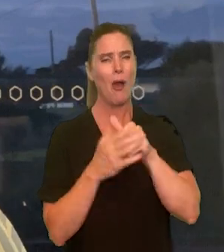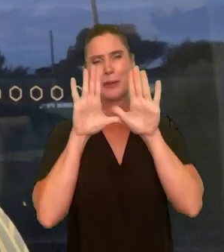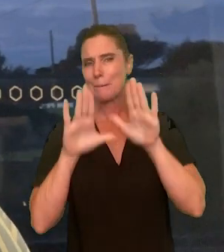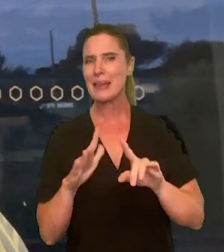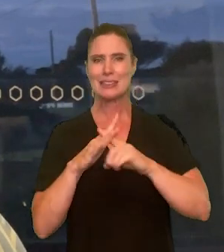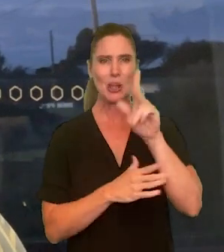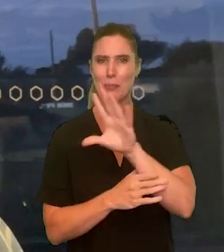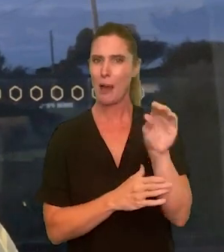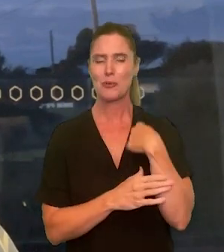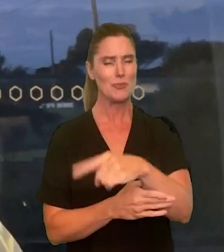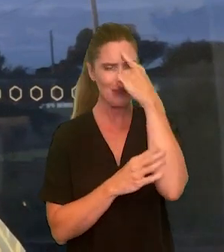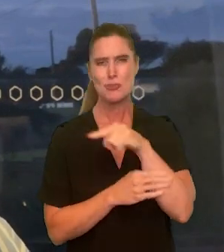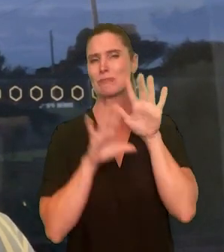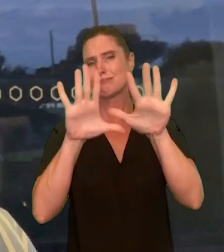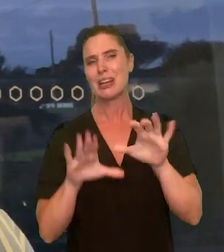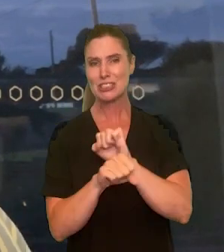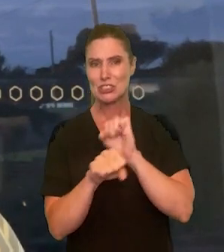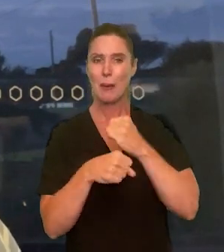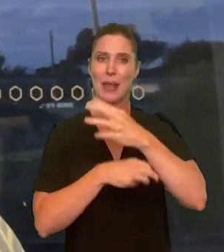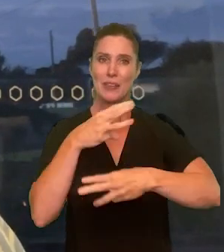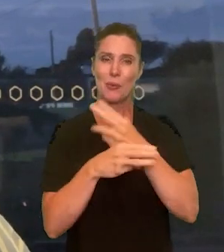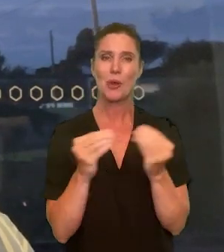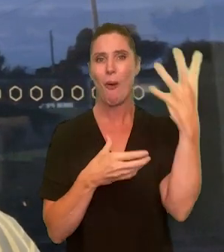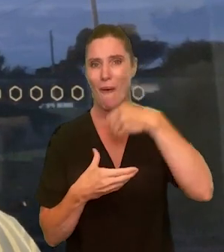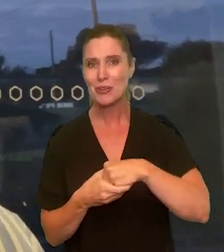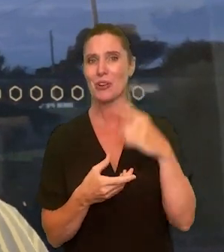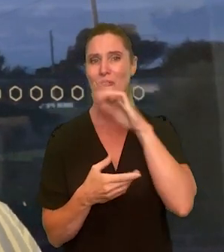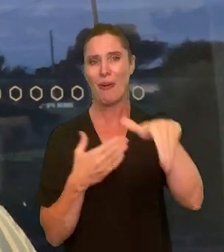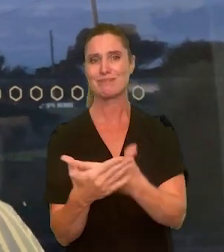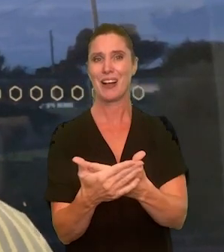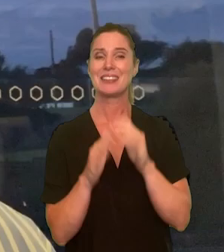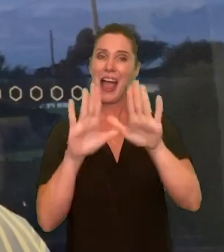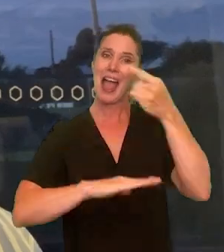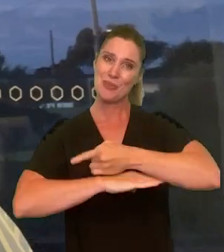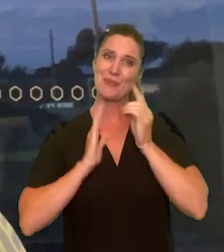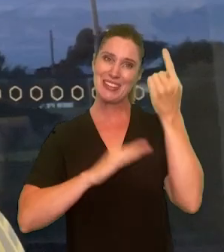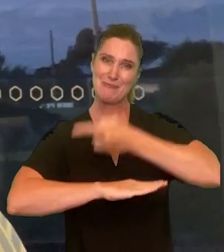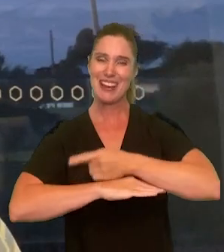We think you do an incredible job making the world more inclusive for everyone. Have a great Demo Day. Bye!